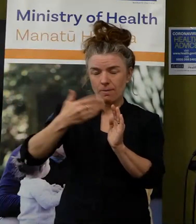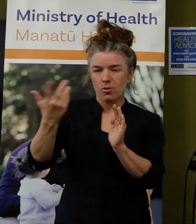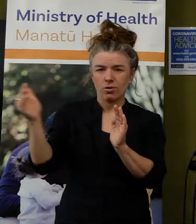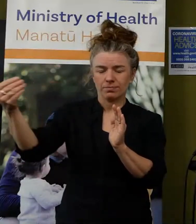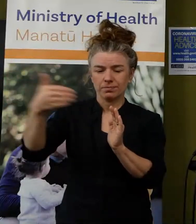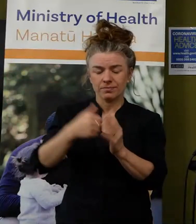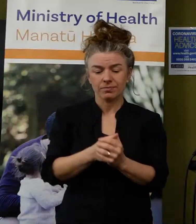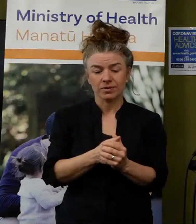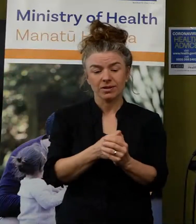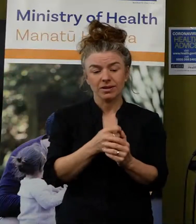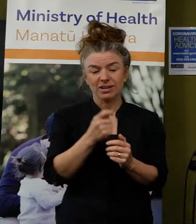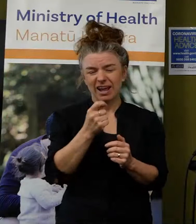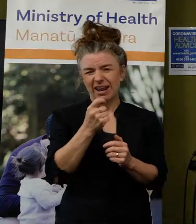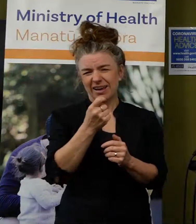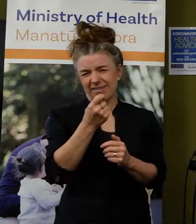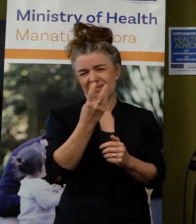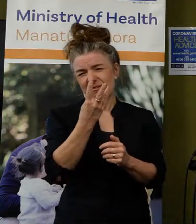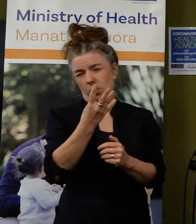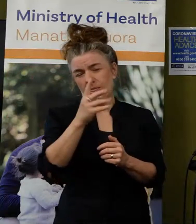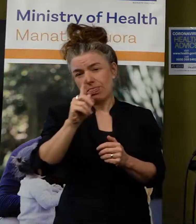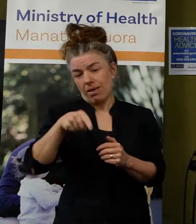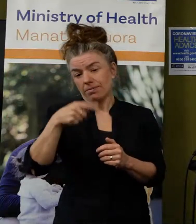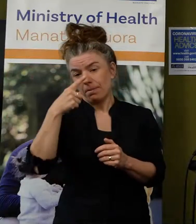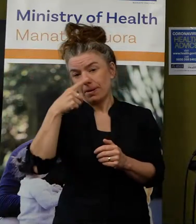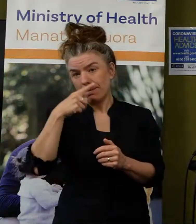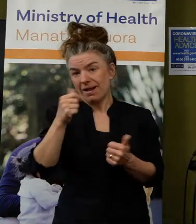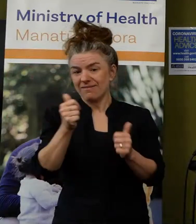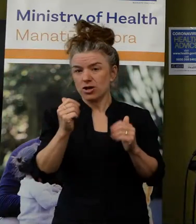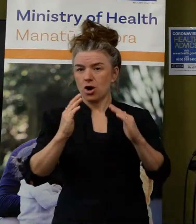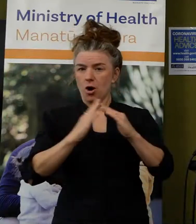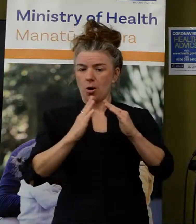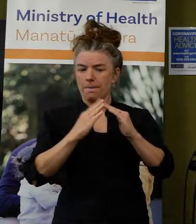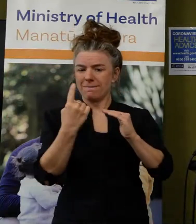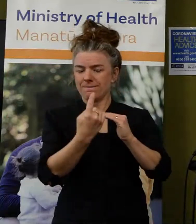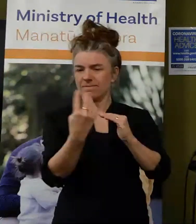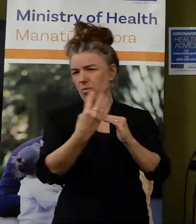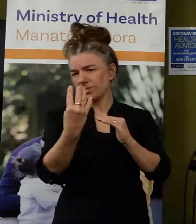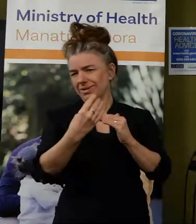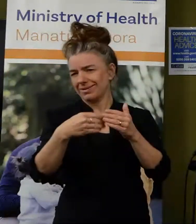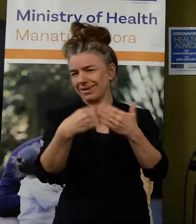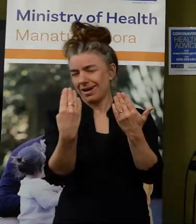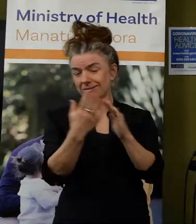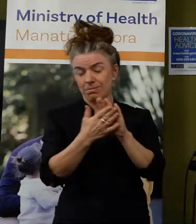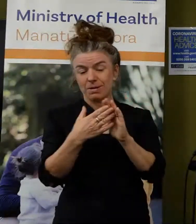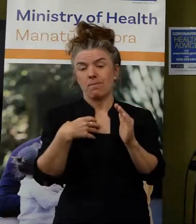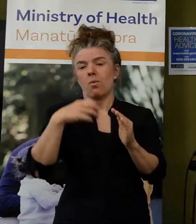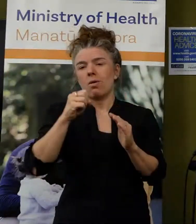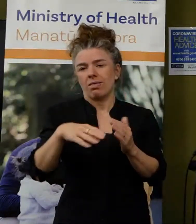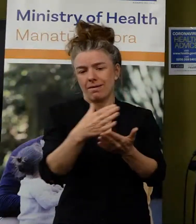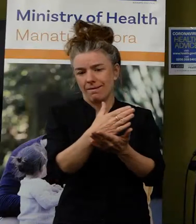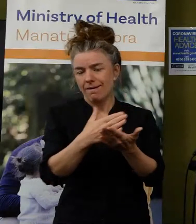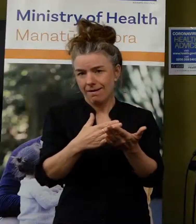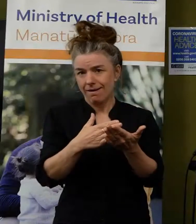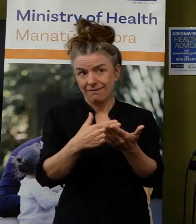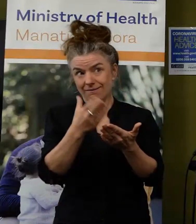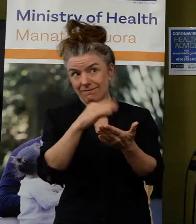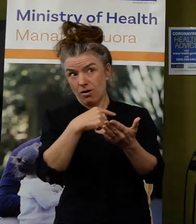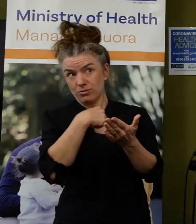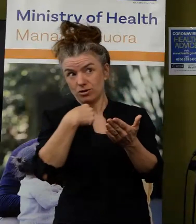their 14-day self-isolation. So more than half of the people who have come in from China since the 3rd of February